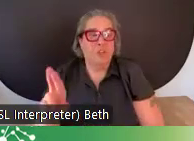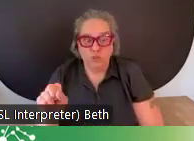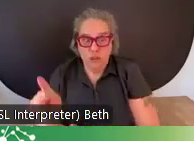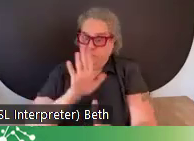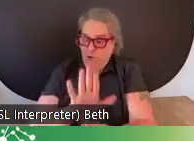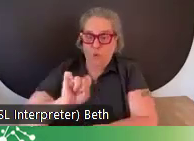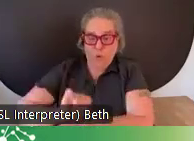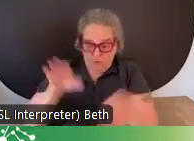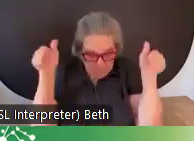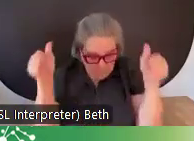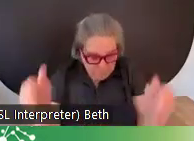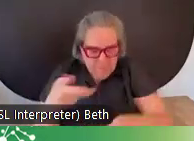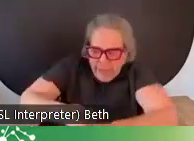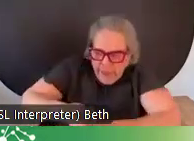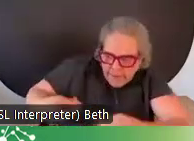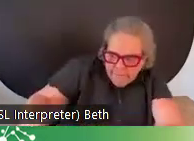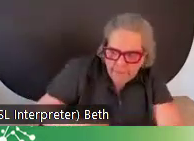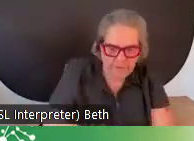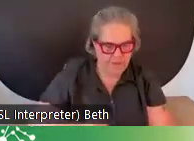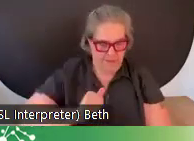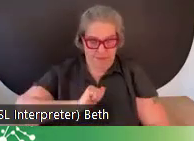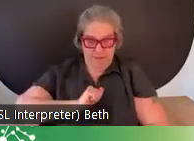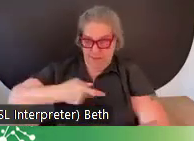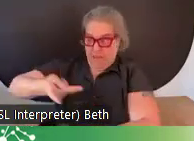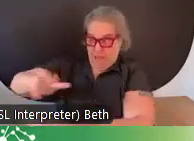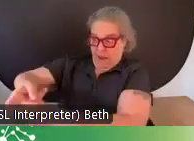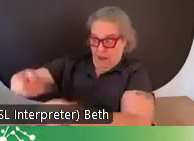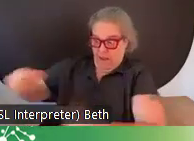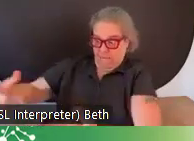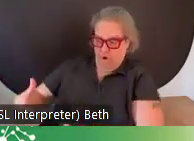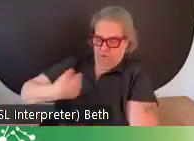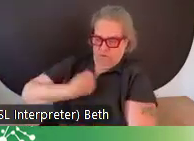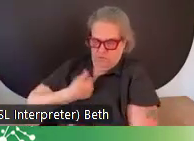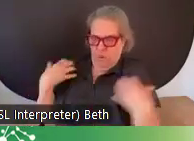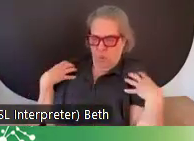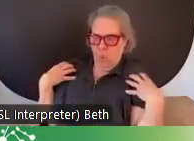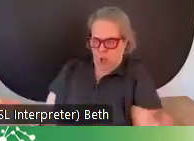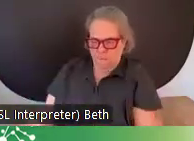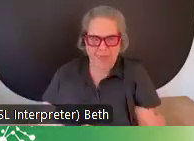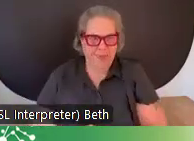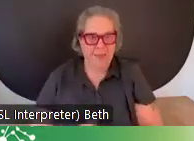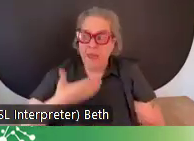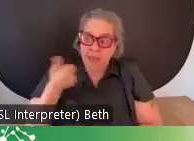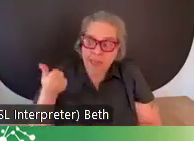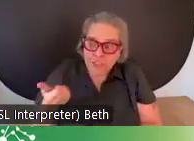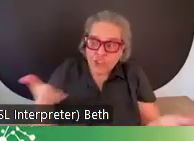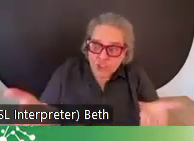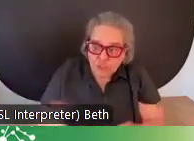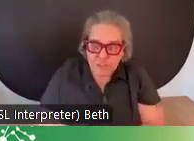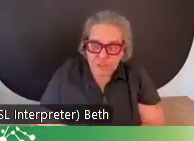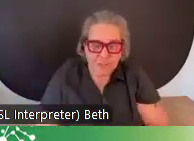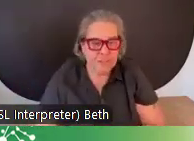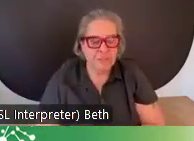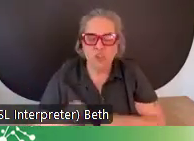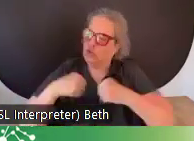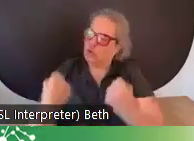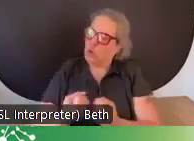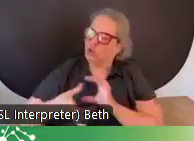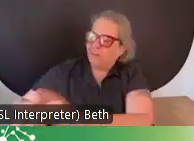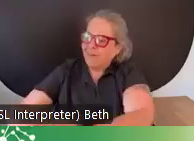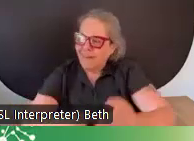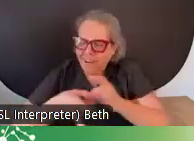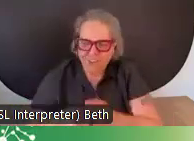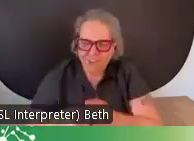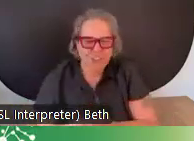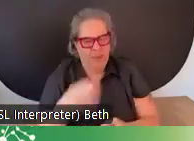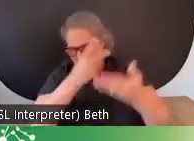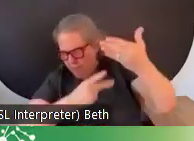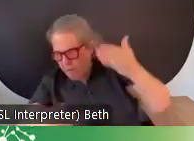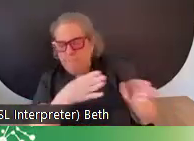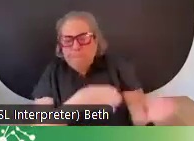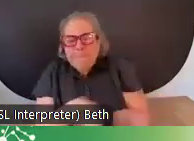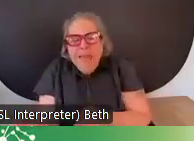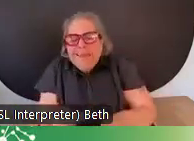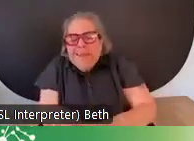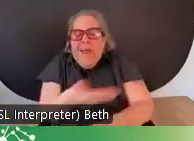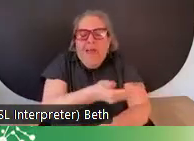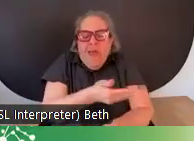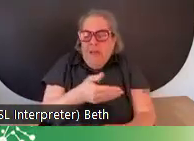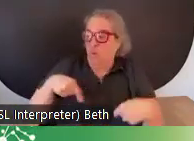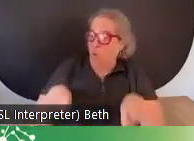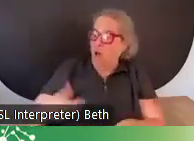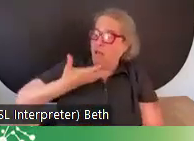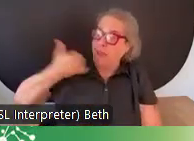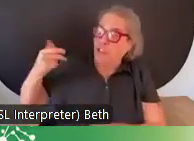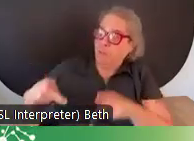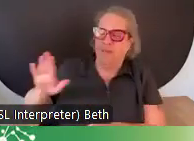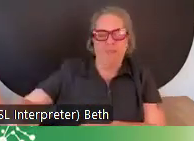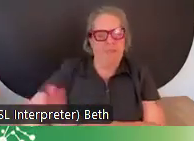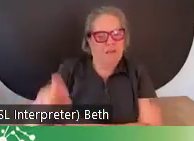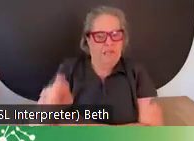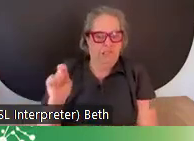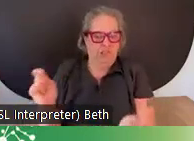Dr. Norstrand's work focuses on caregiving, caregiver well-being, aging services, social connection and planning ahead to support older adults as their needs change.